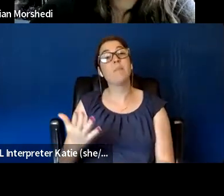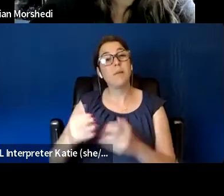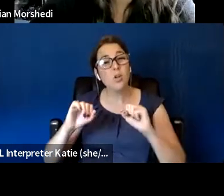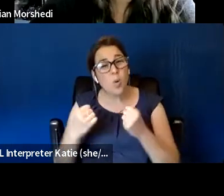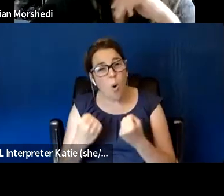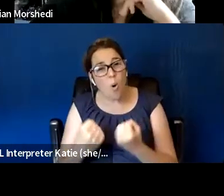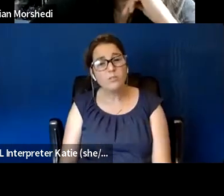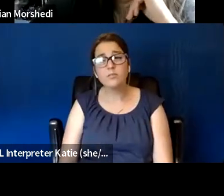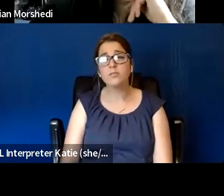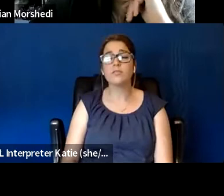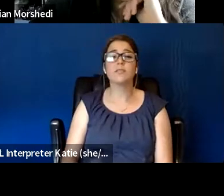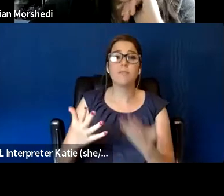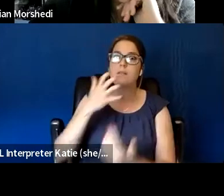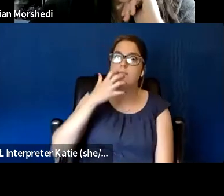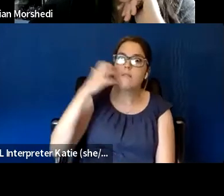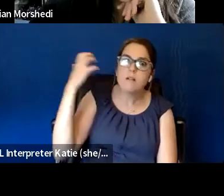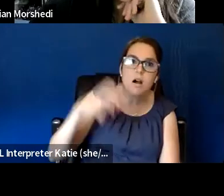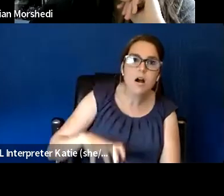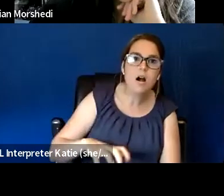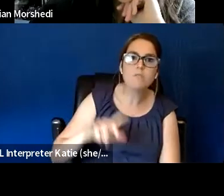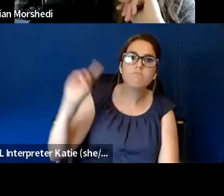It's, whatever the case is,